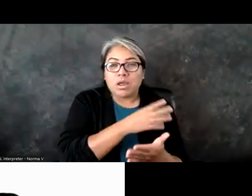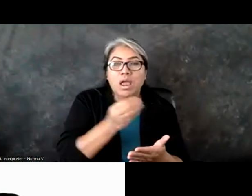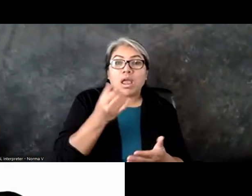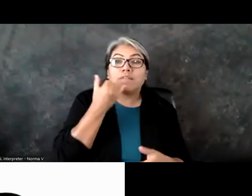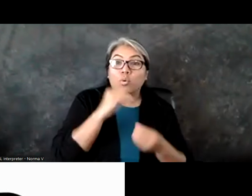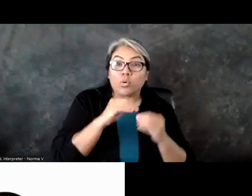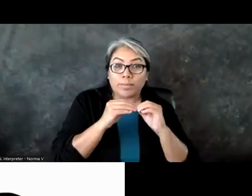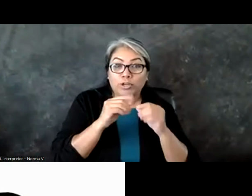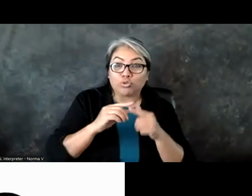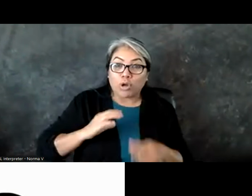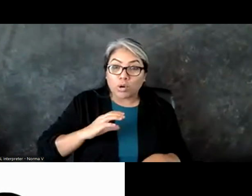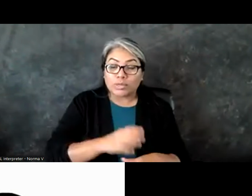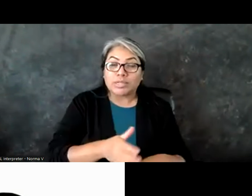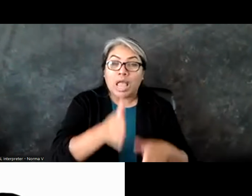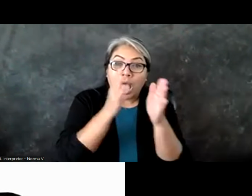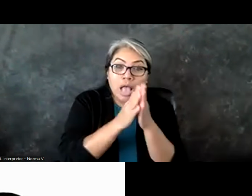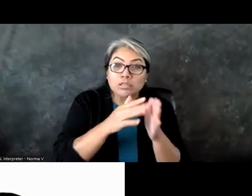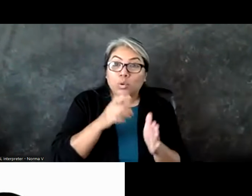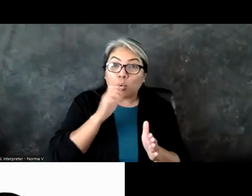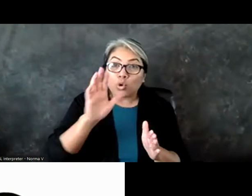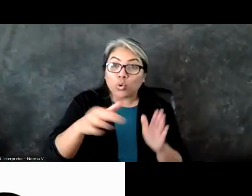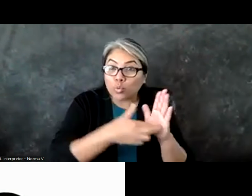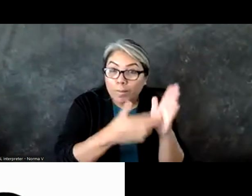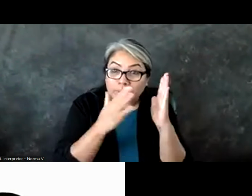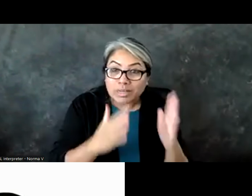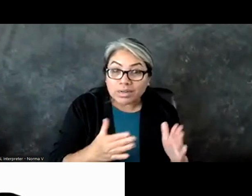of congress to support funding for home and community based